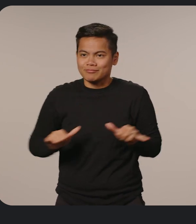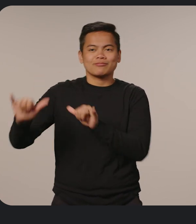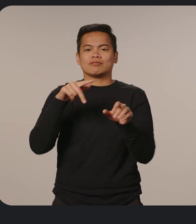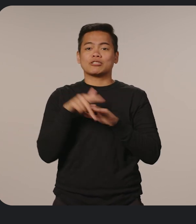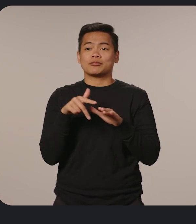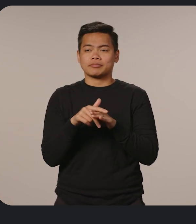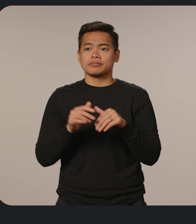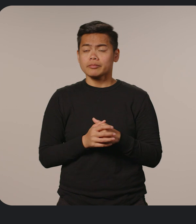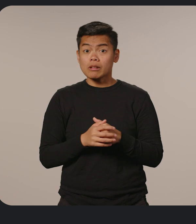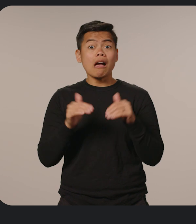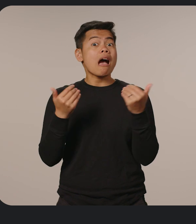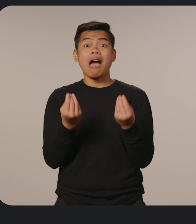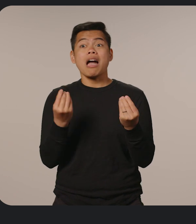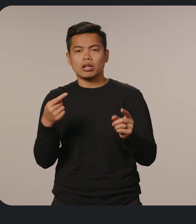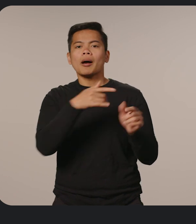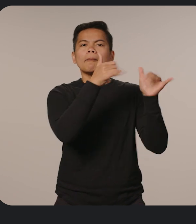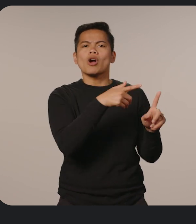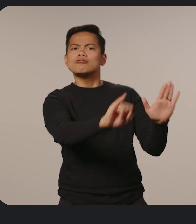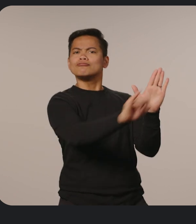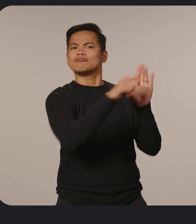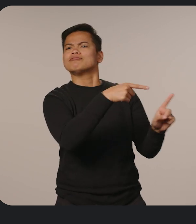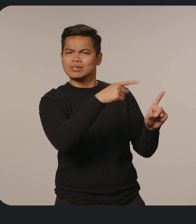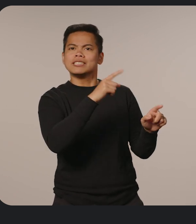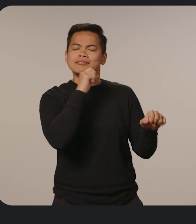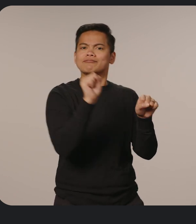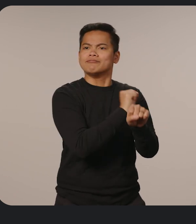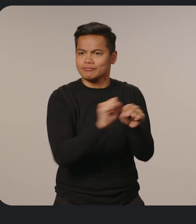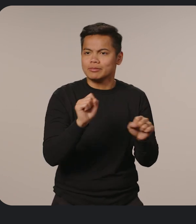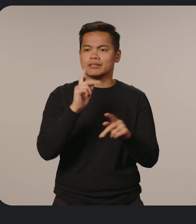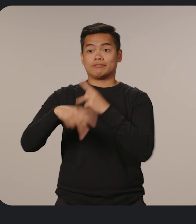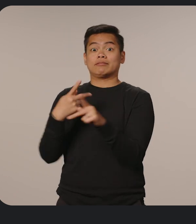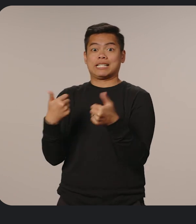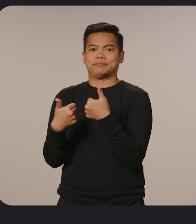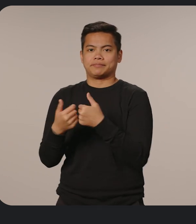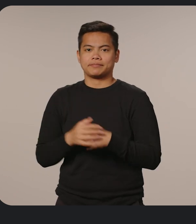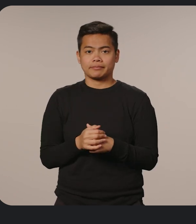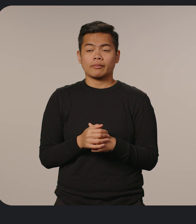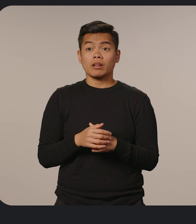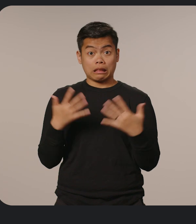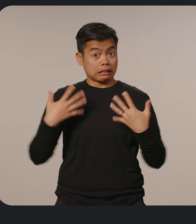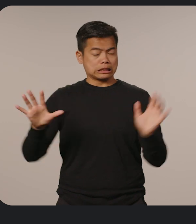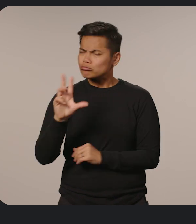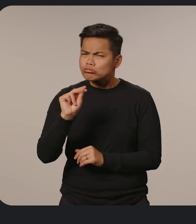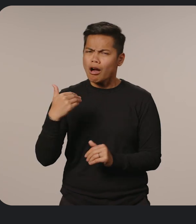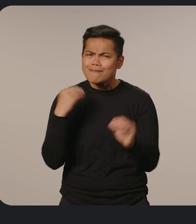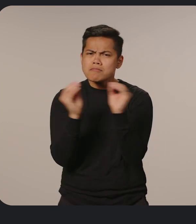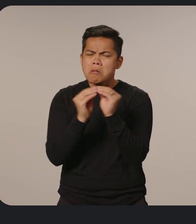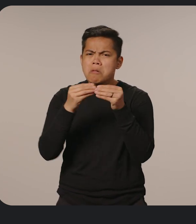by attesting that a player is playing on a legitimate version of your game and that's not all